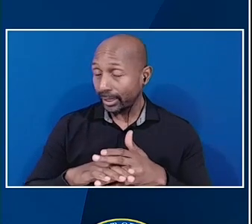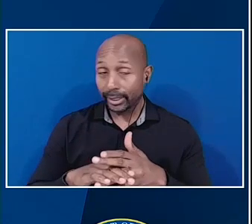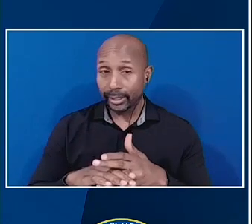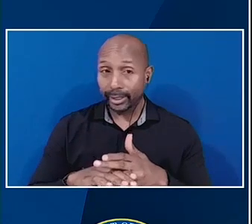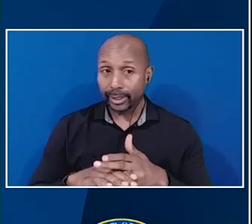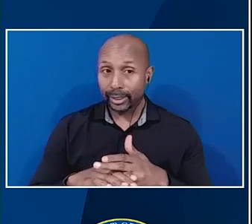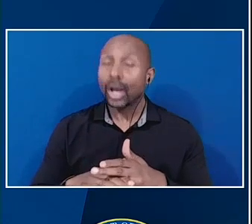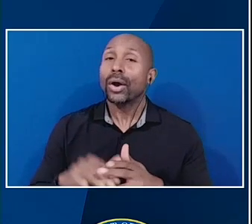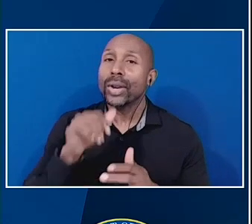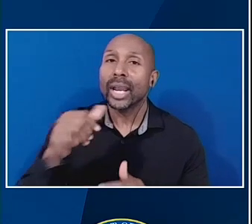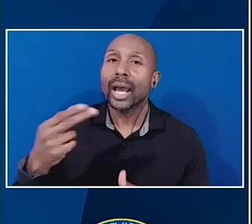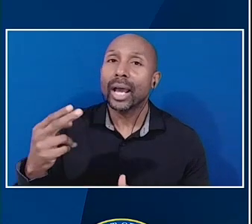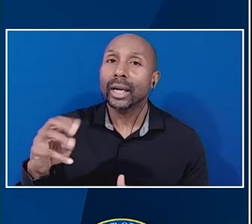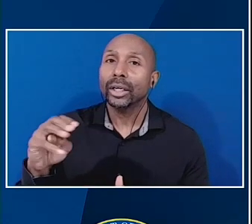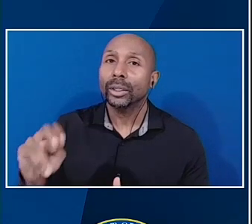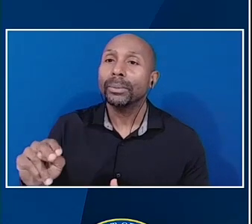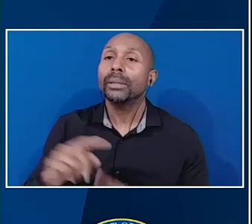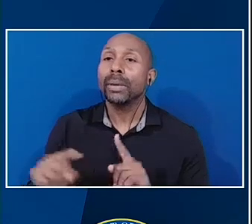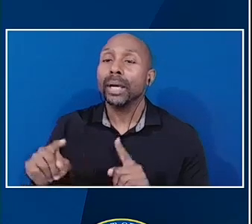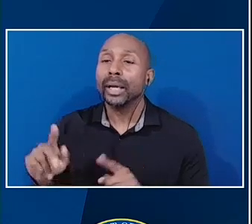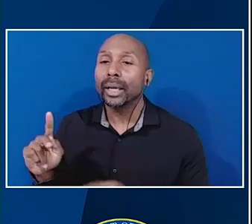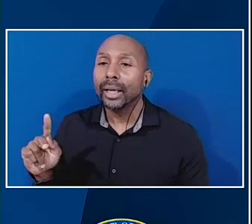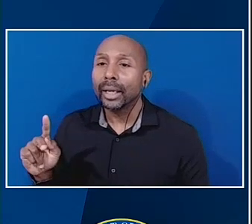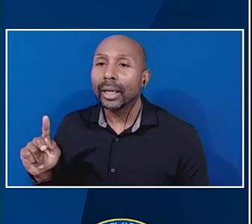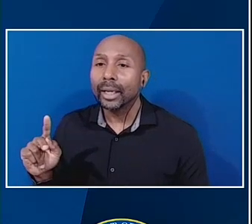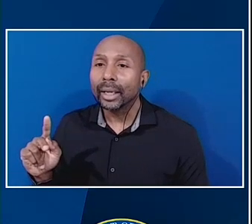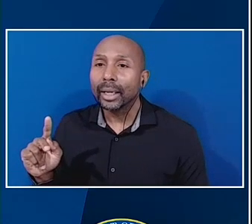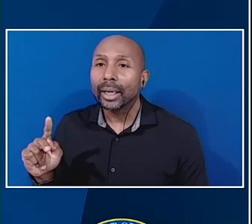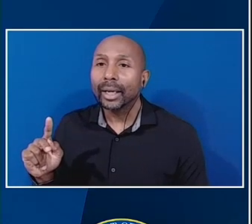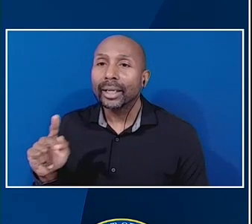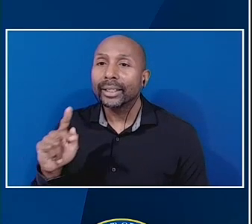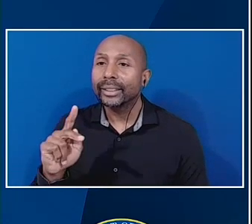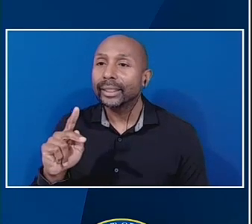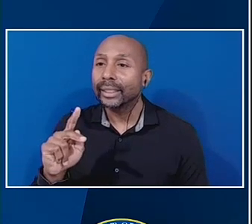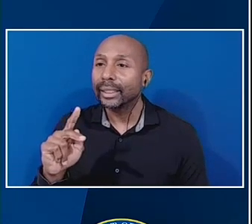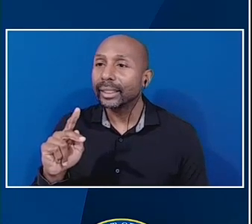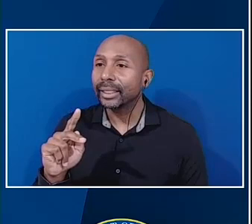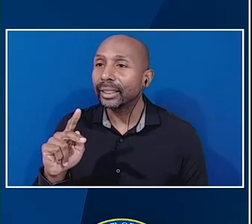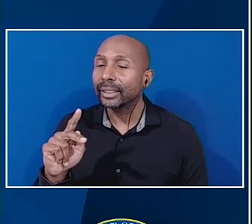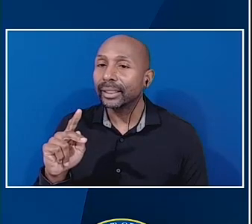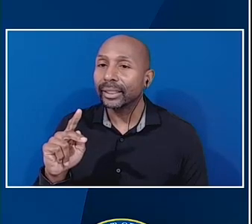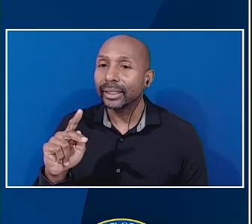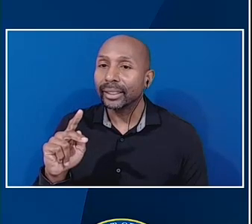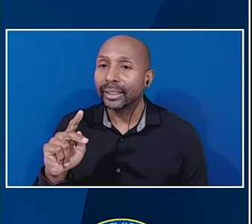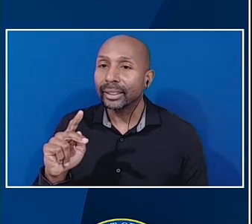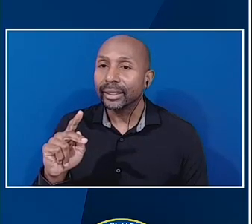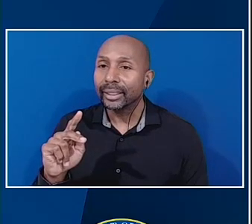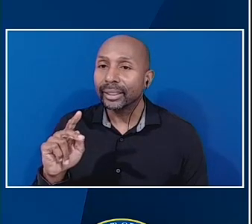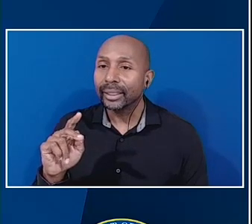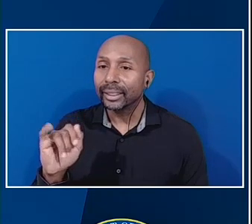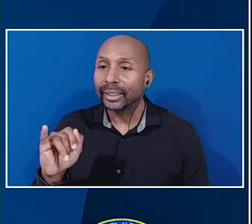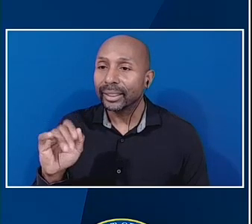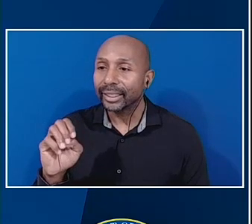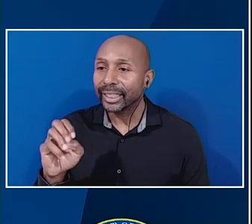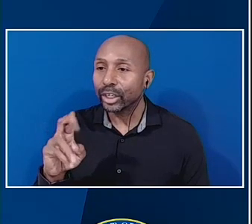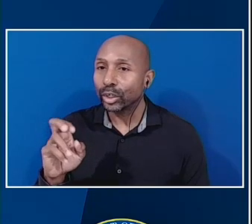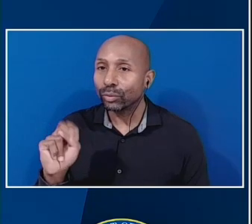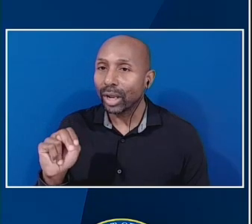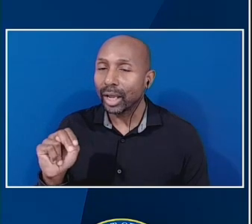It would be Carolyn, because she had her hand up. So, Carolyn, let's go ahead and start with you, and then we'll go back to